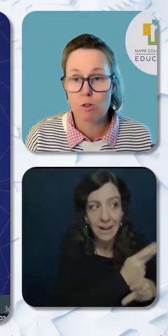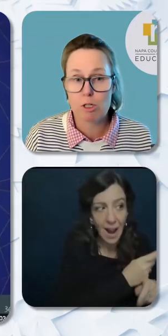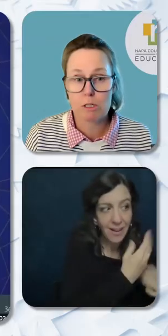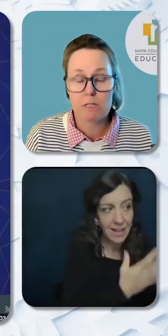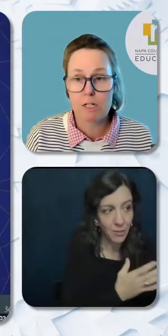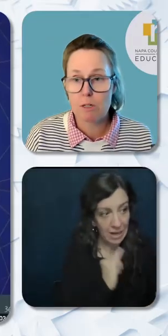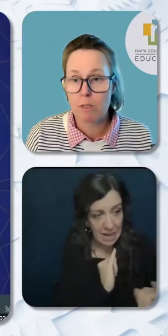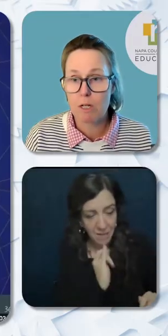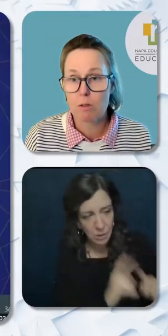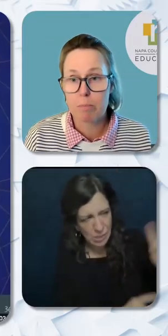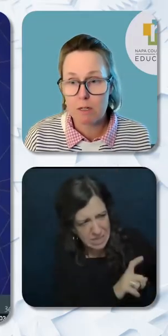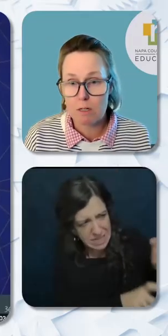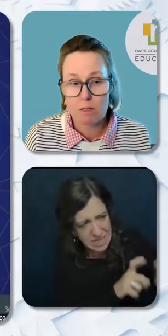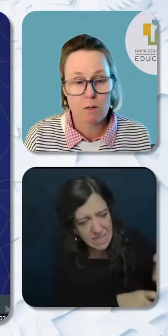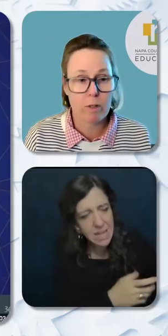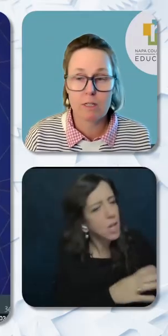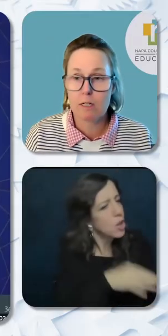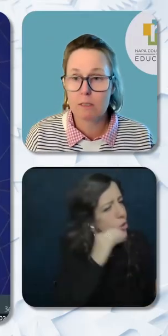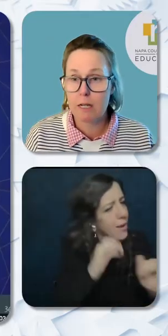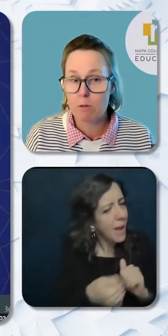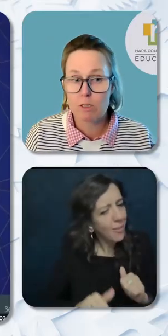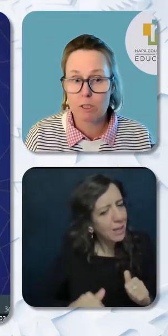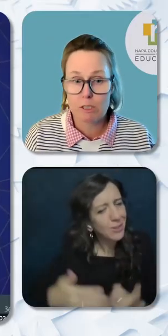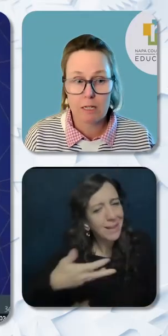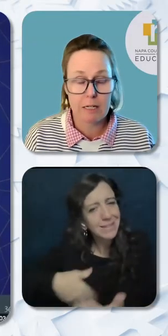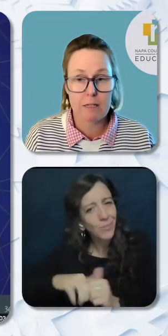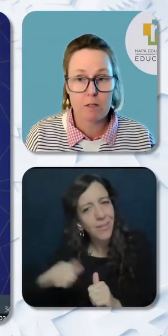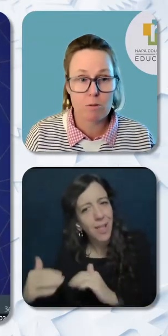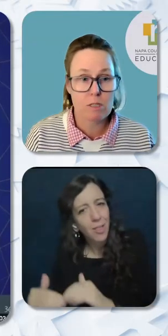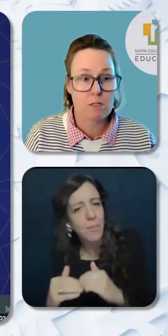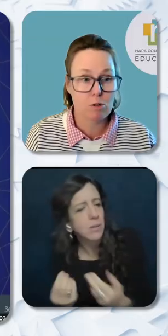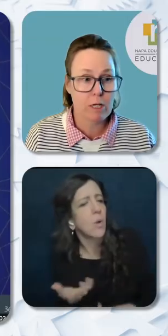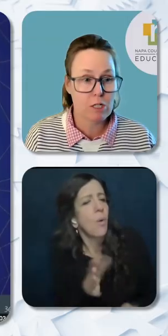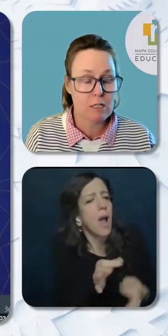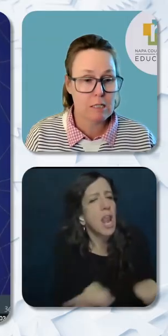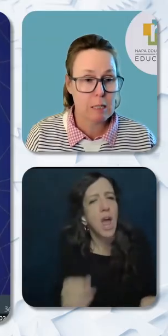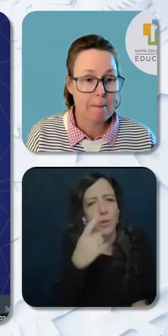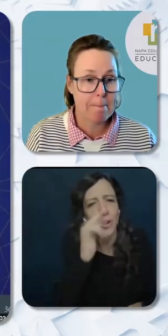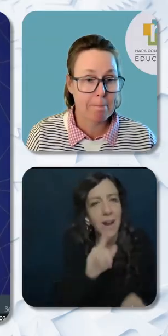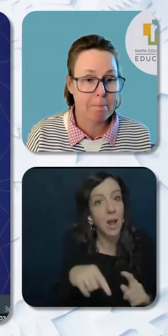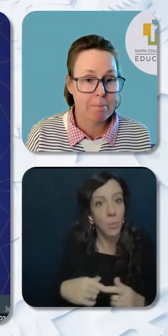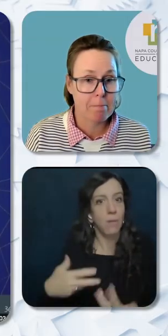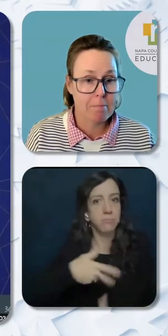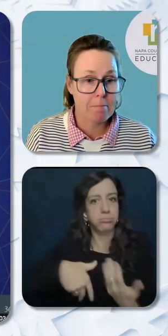child's socialization with other peers and what their language looks like in those situations.